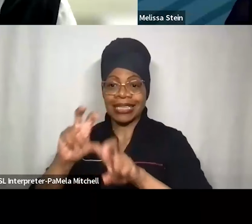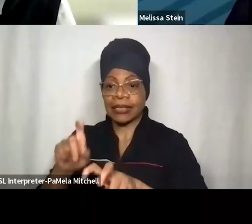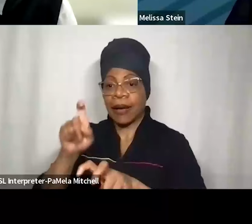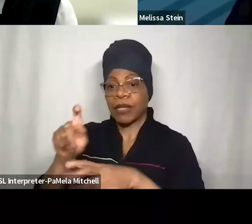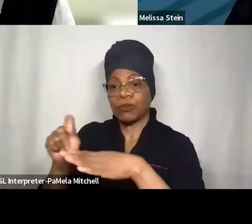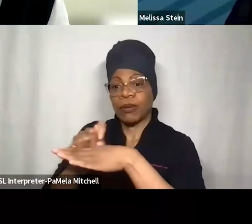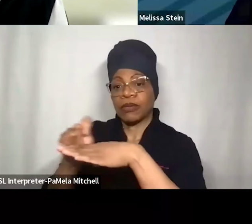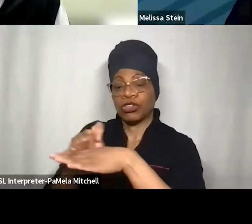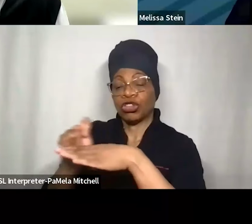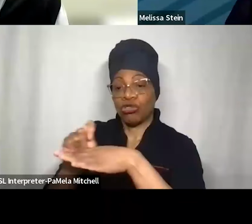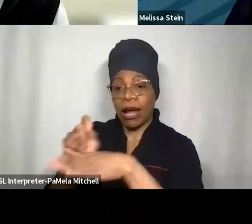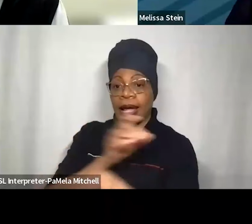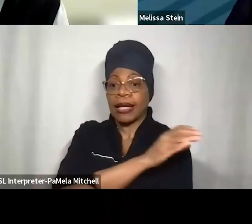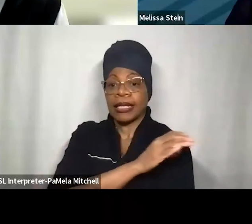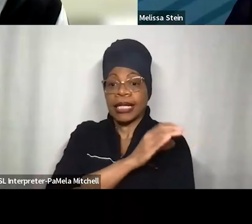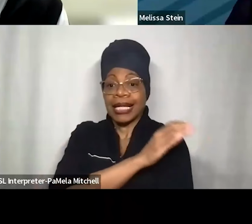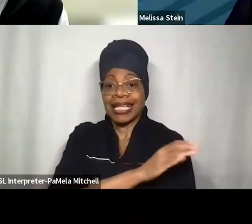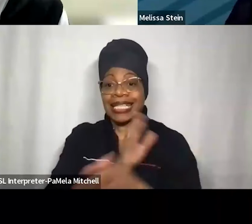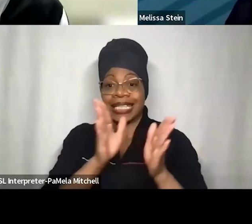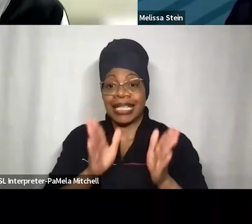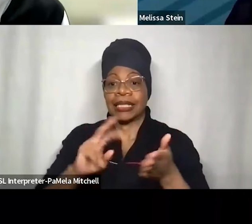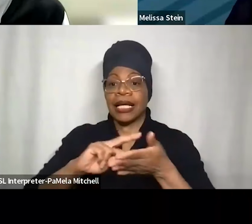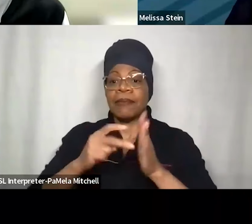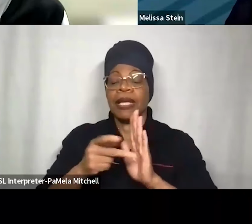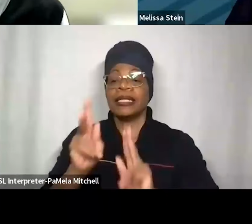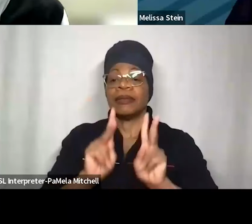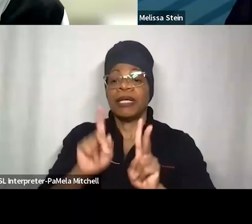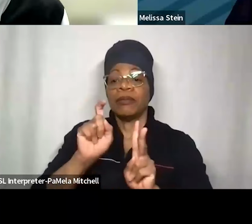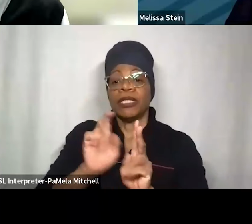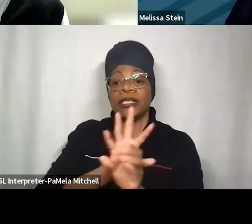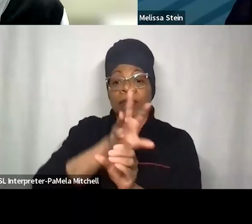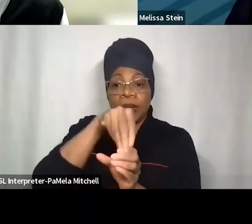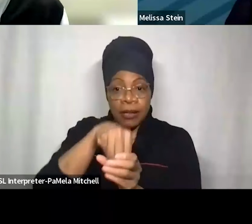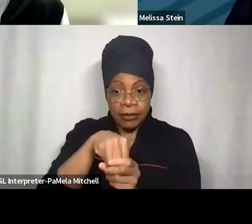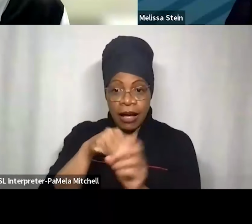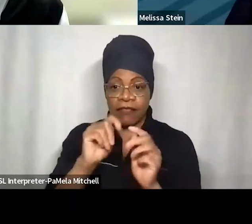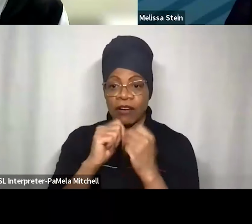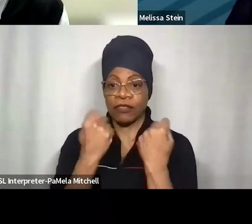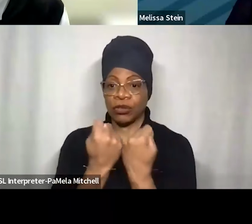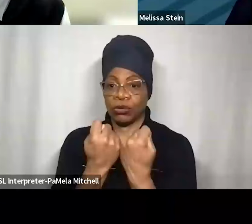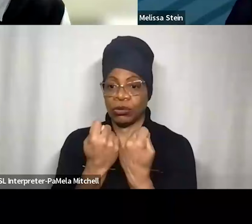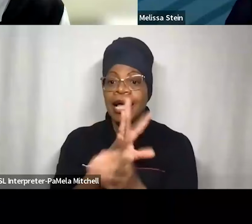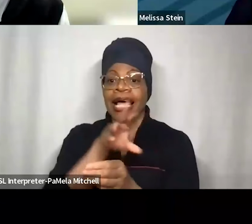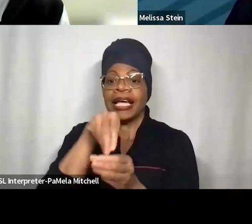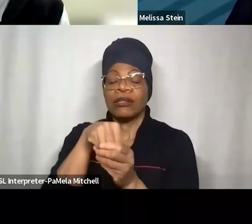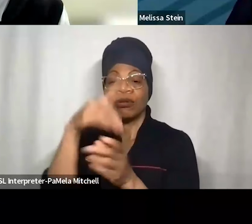And so, you know, that means that those people need to be part of the team, right? Including a mental health clinician as part of the reentry team